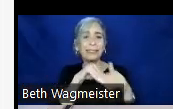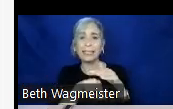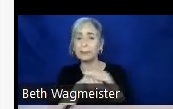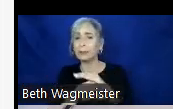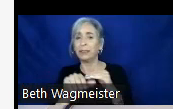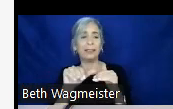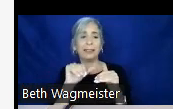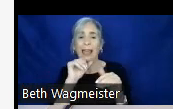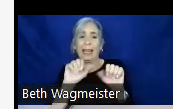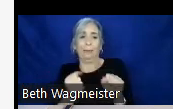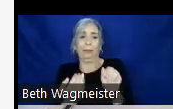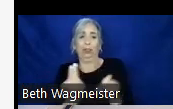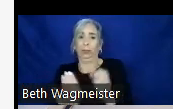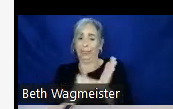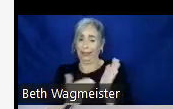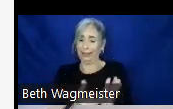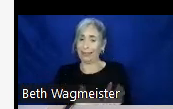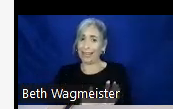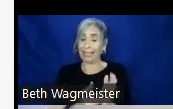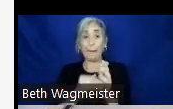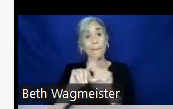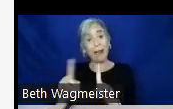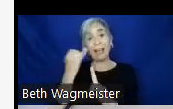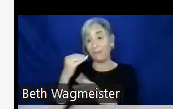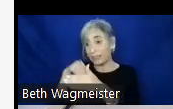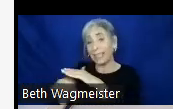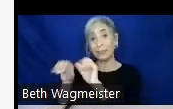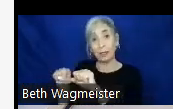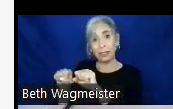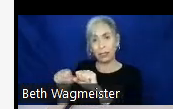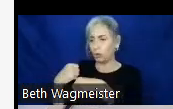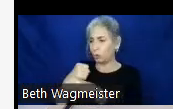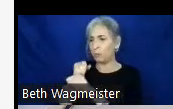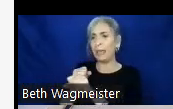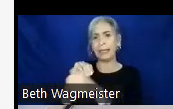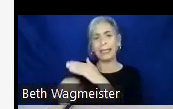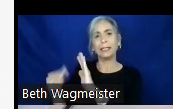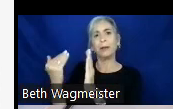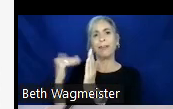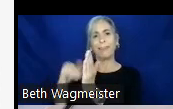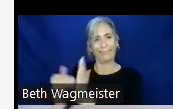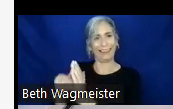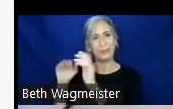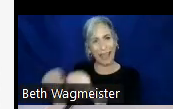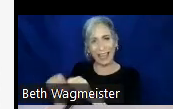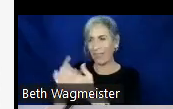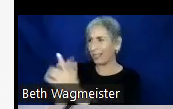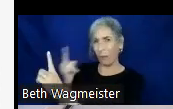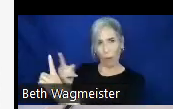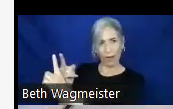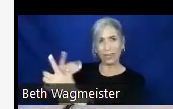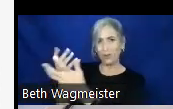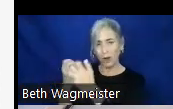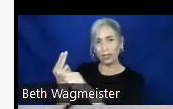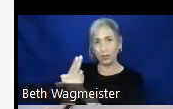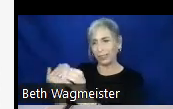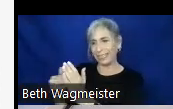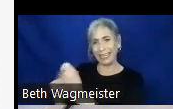And if you have accessible components, you make accessibility reusable and repeatable. Be sure